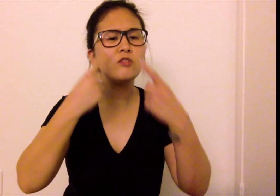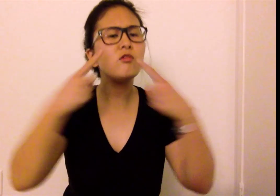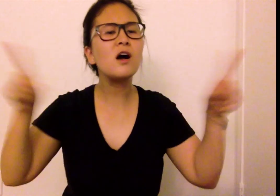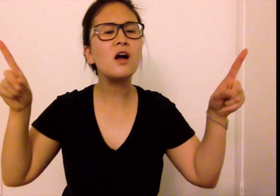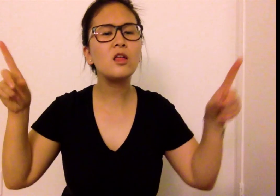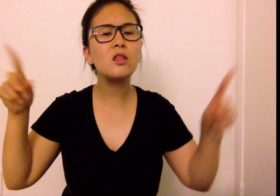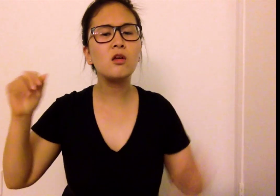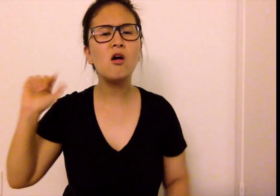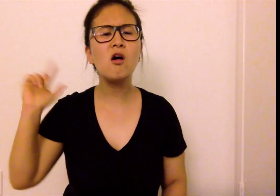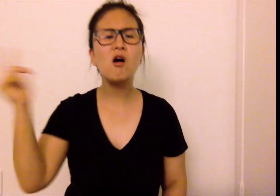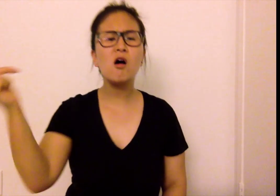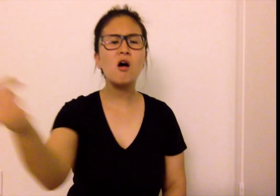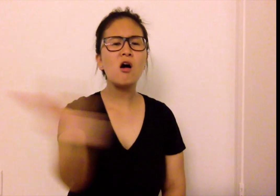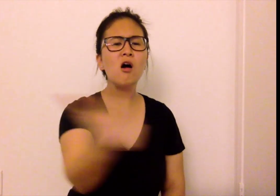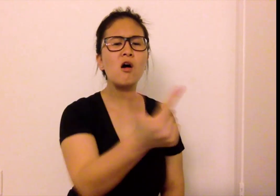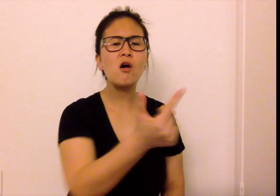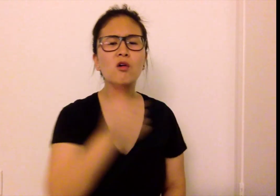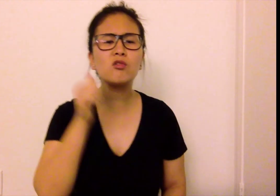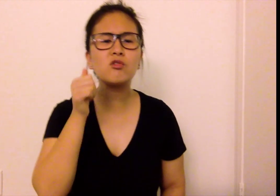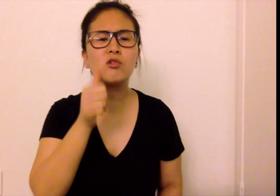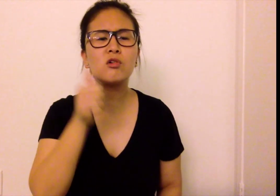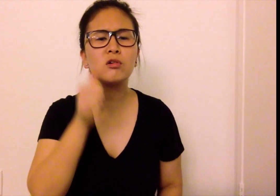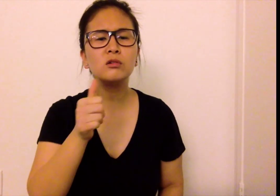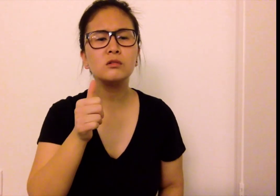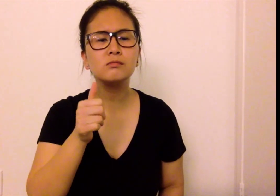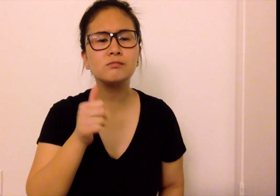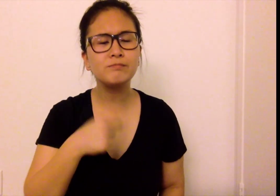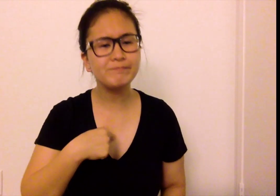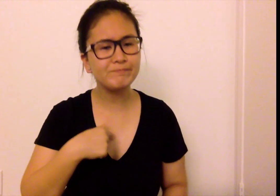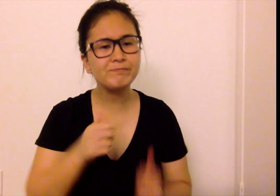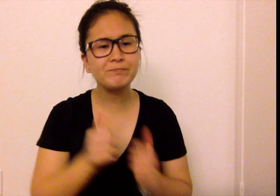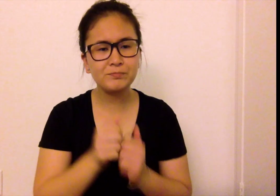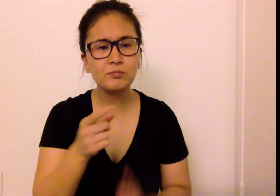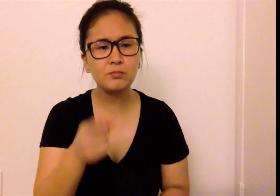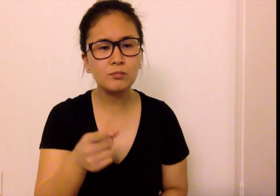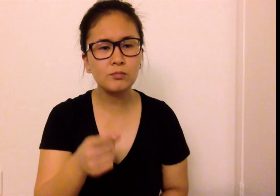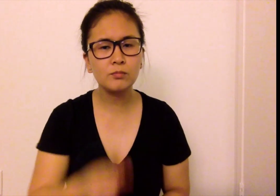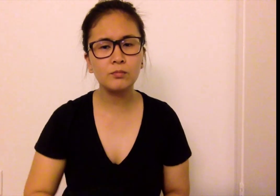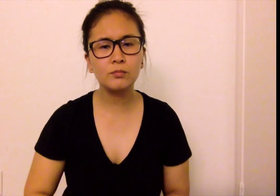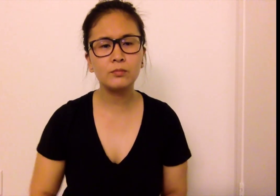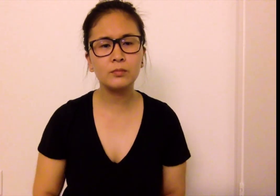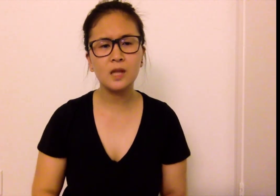Zoe Matsunaga: And finally, to girls everywhere, I am with you.